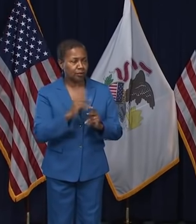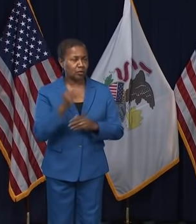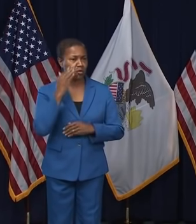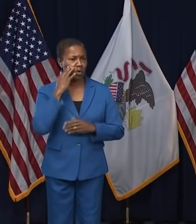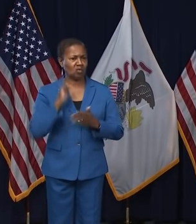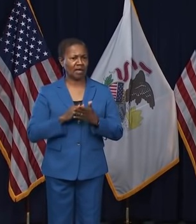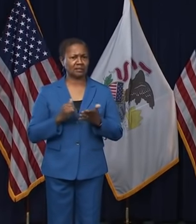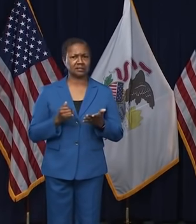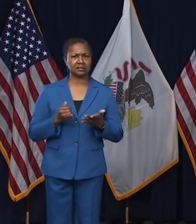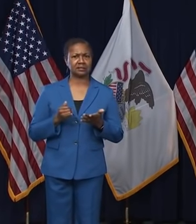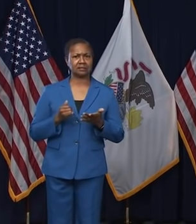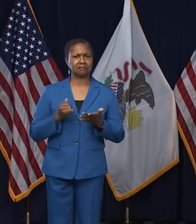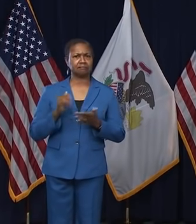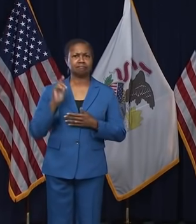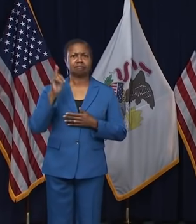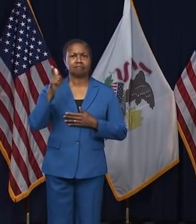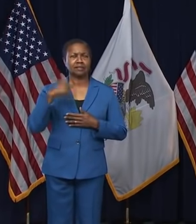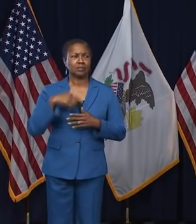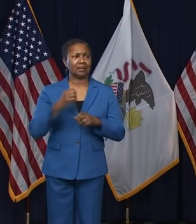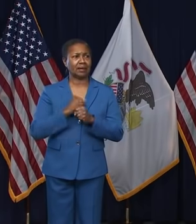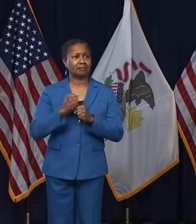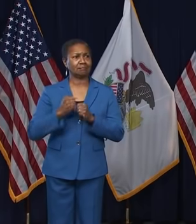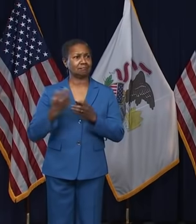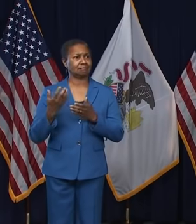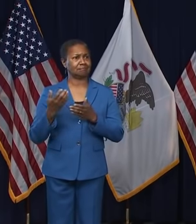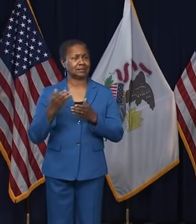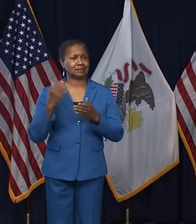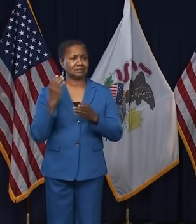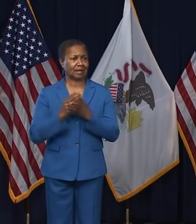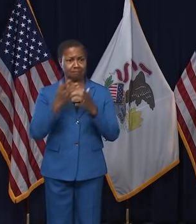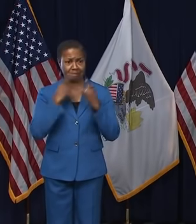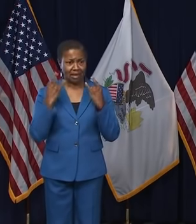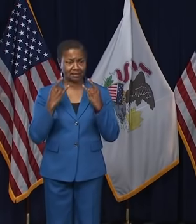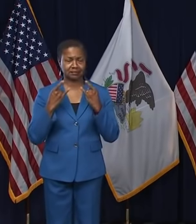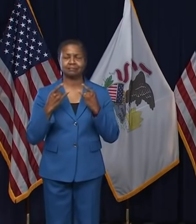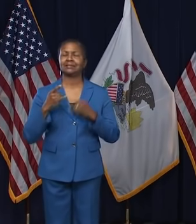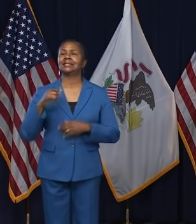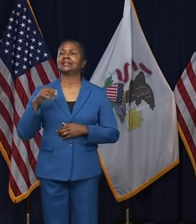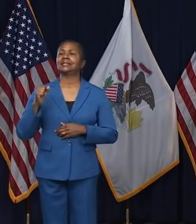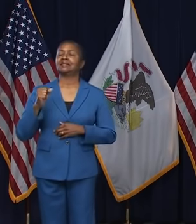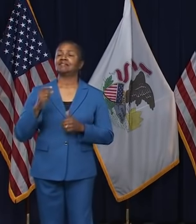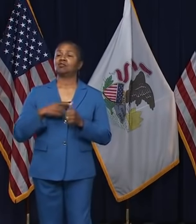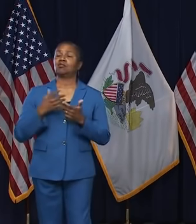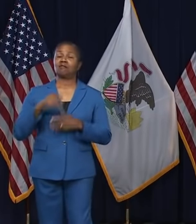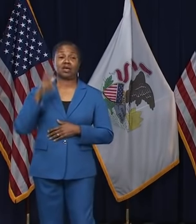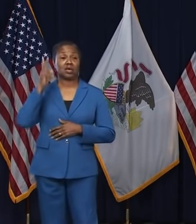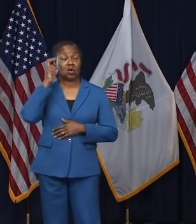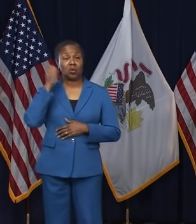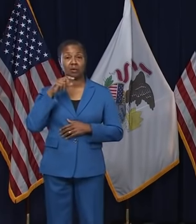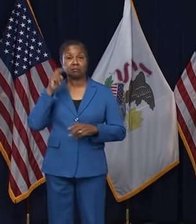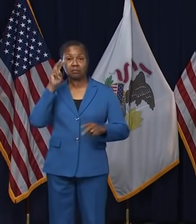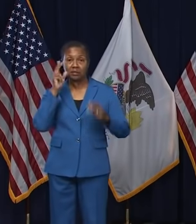have that perfect for so people